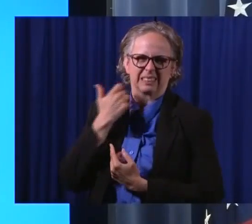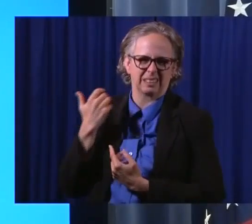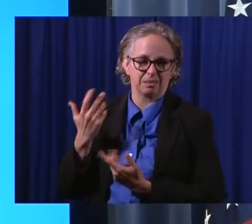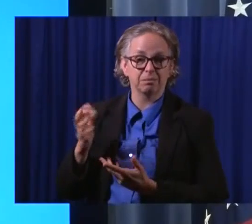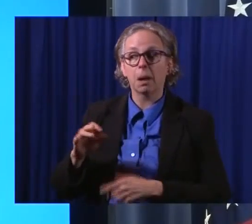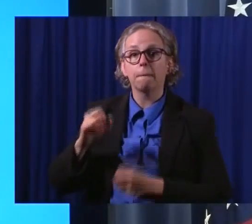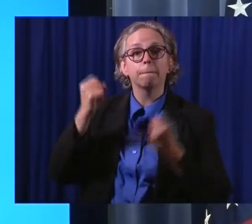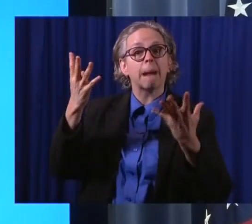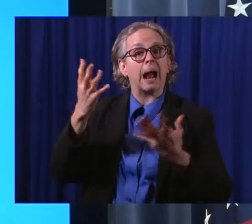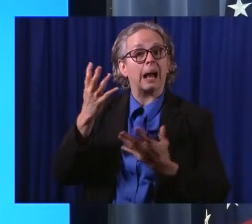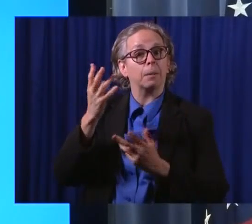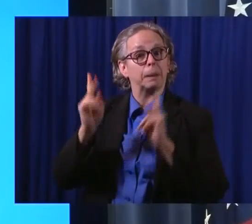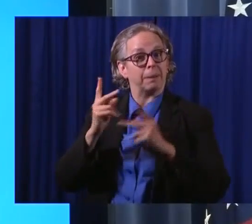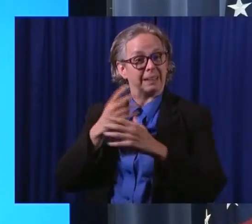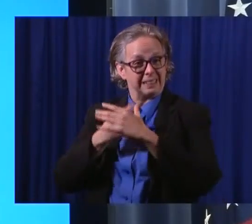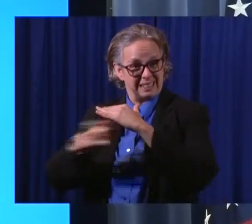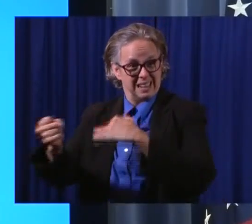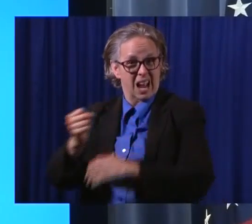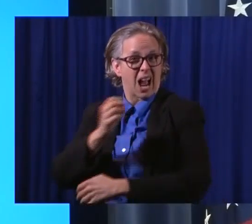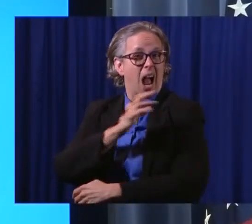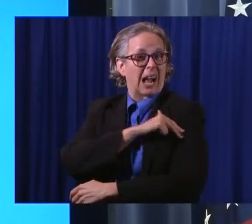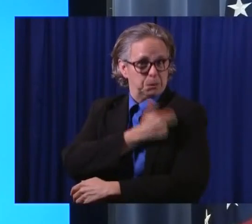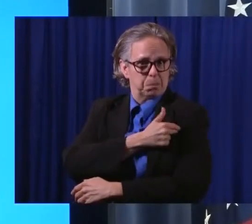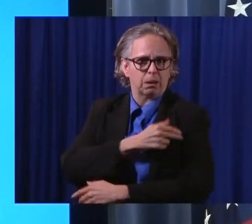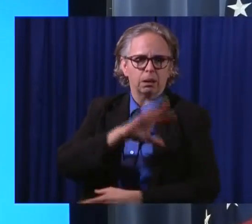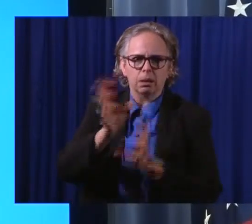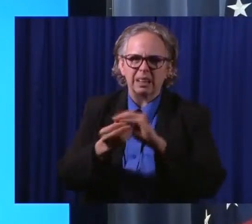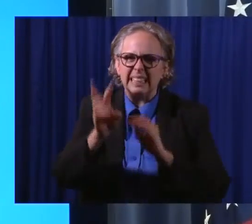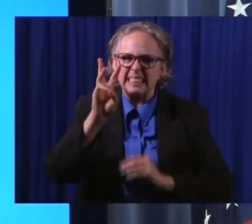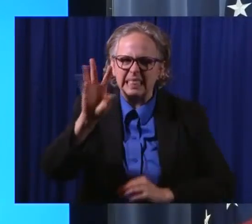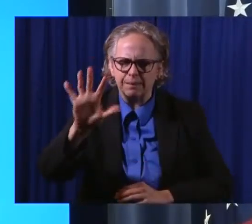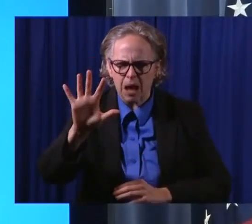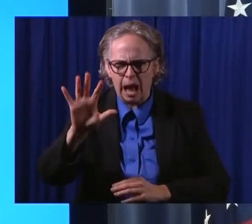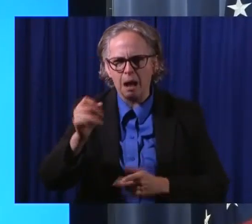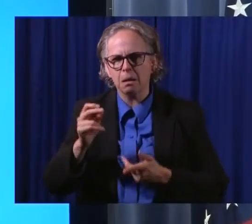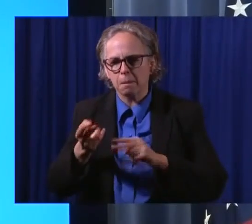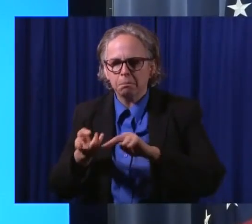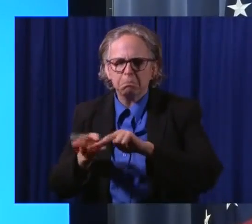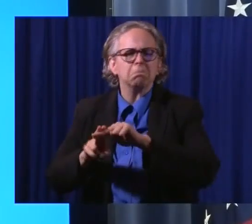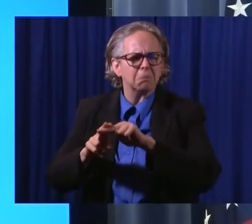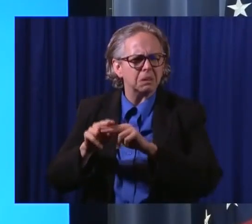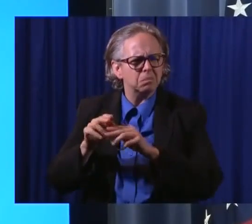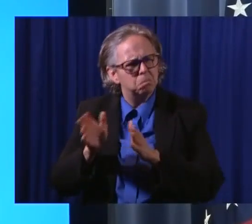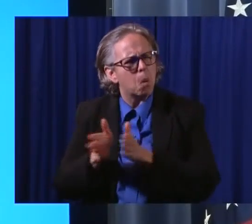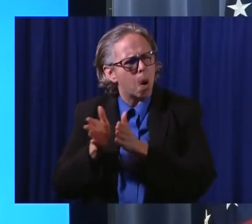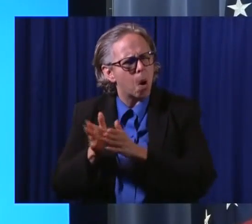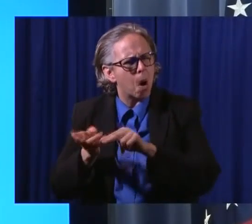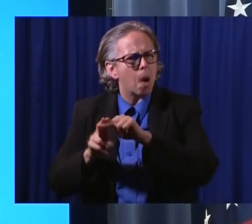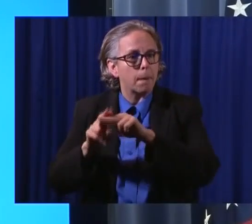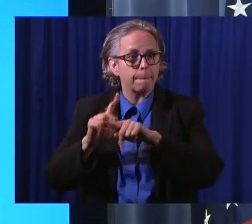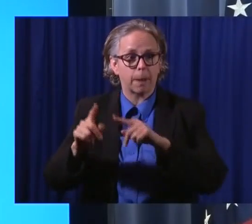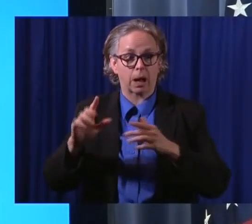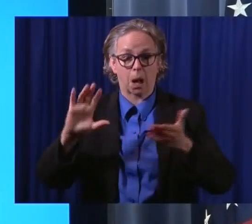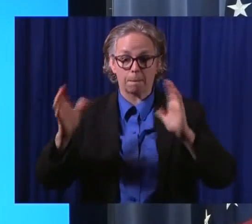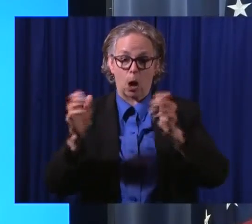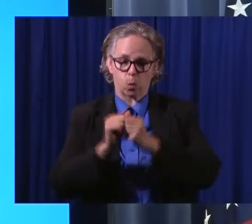NUMBER OF CASES. THE DEATHS ARE RECORDED AT 11. HOSPITALIZATION, 65, SO THOSE